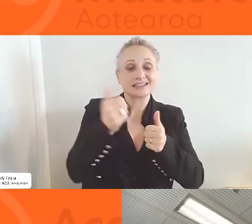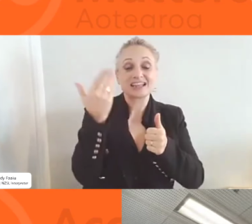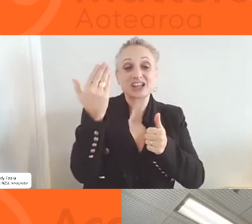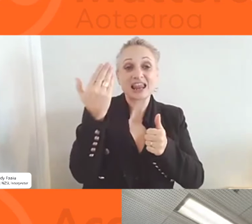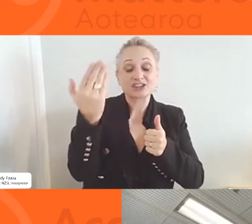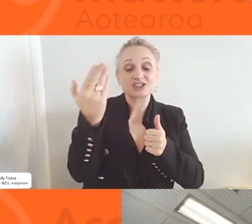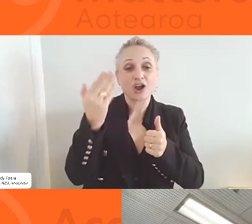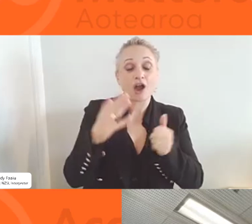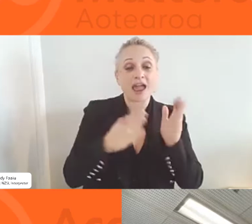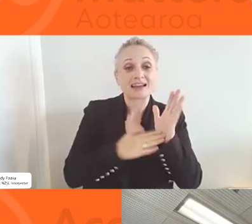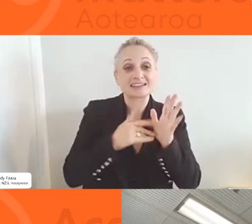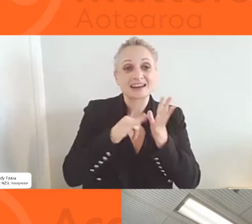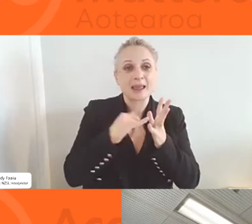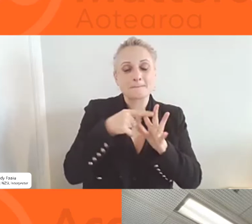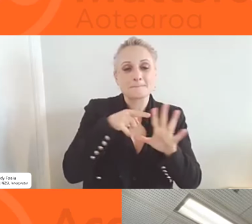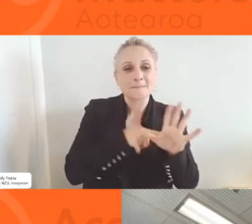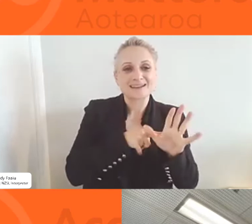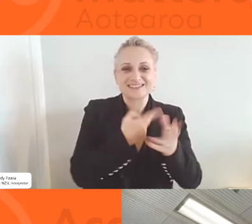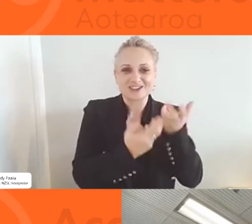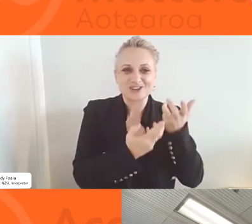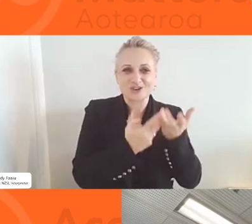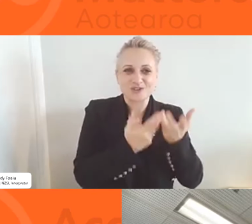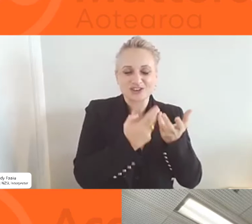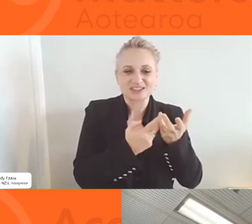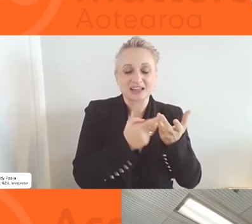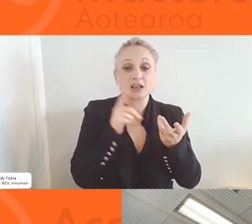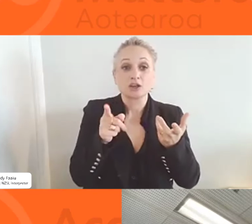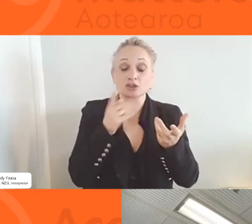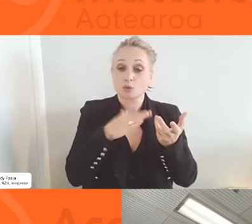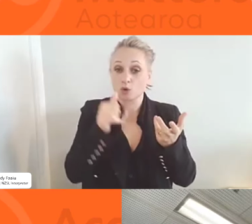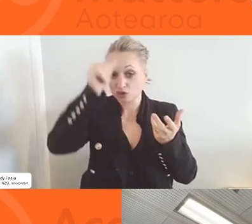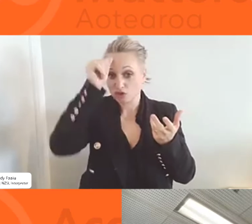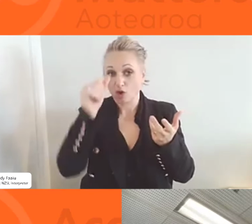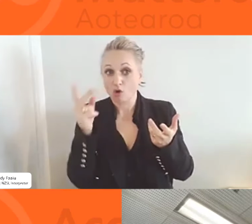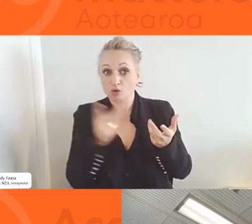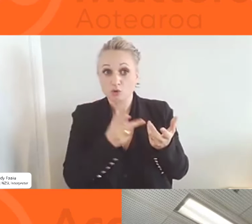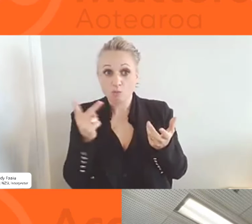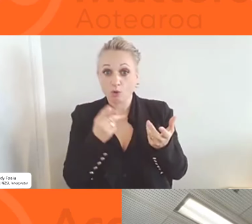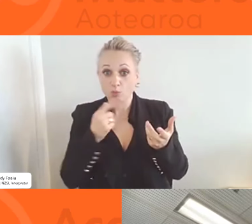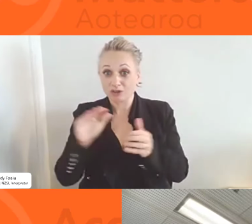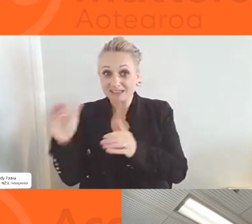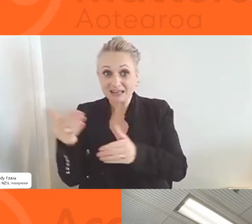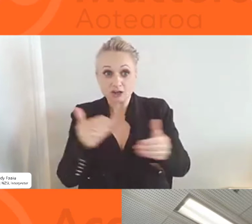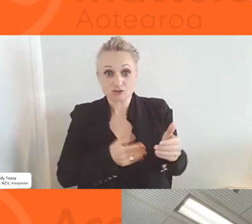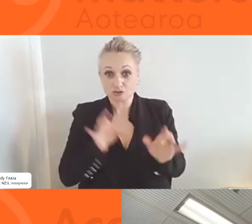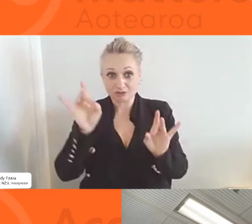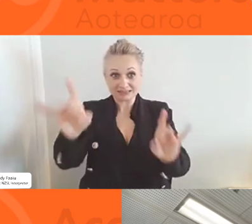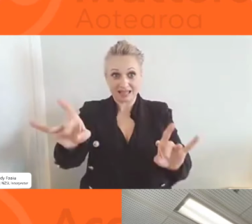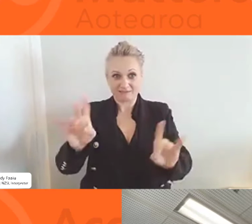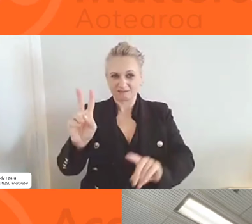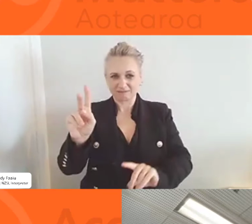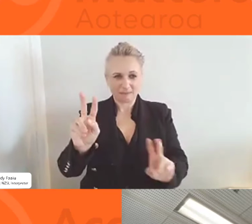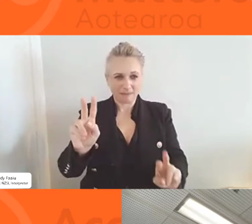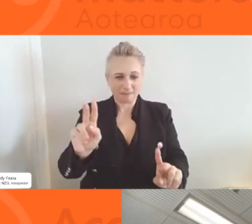you too. I'd like to know if you'd like to introduce yourselves for a couple of minutes, and then we will get on to any questions that